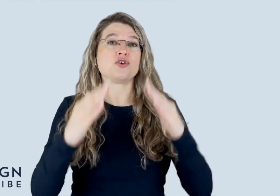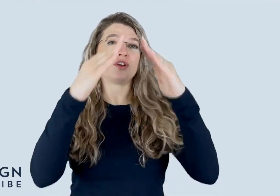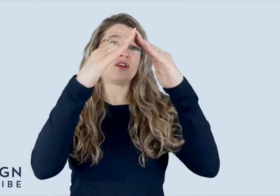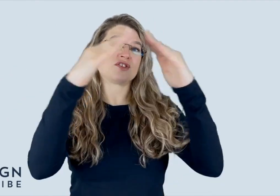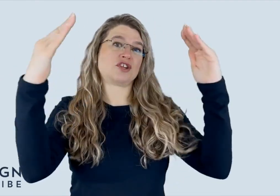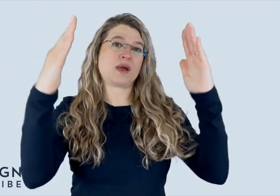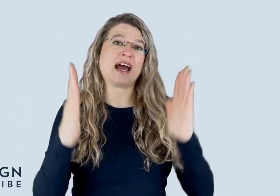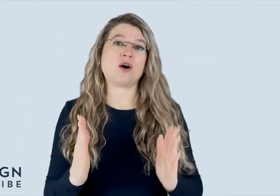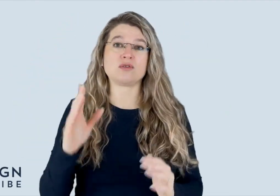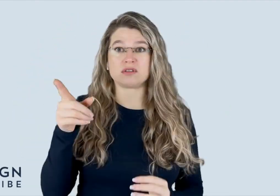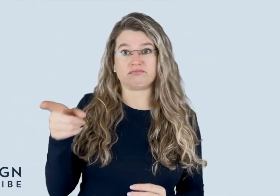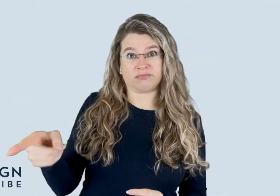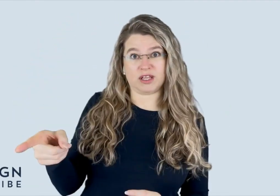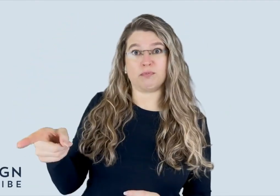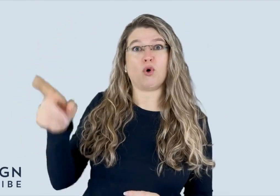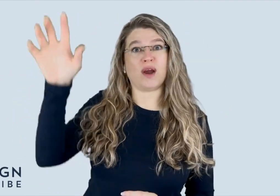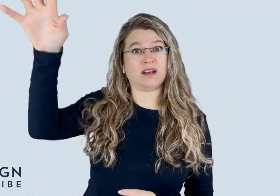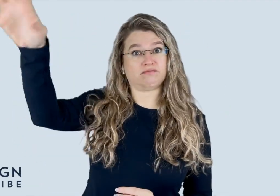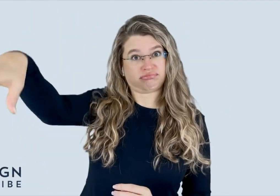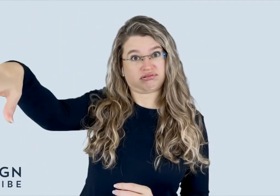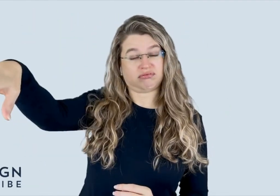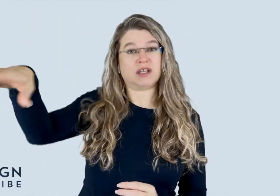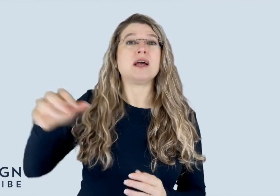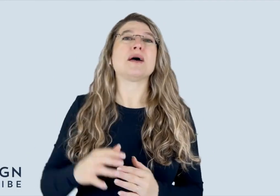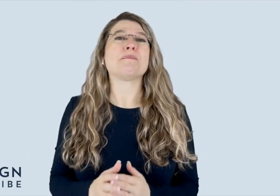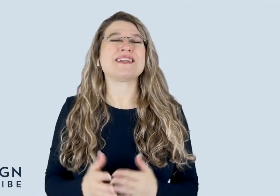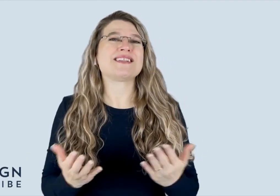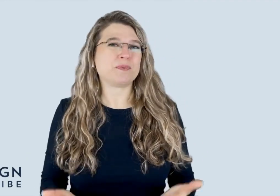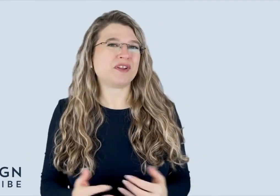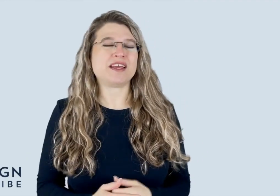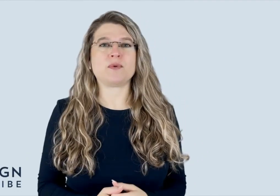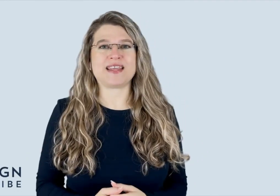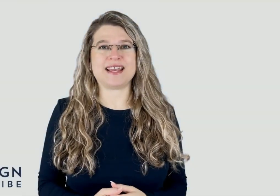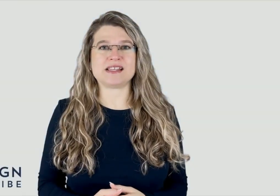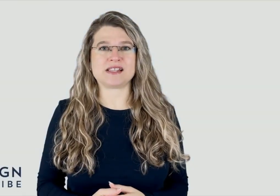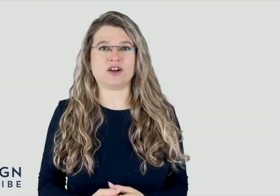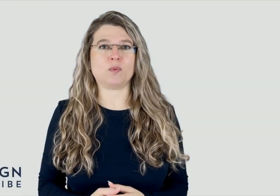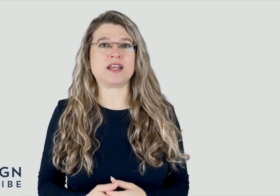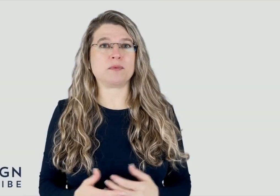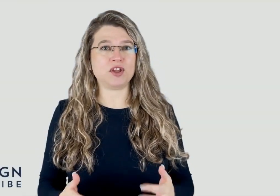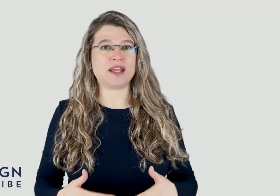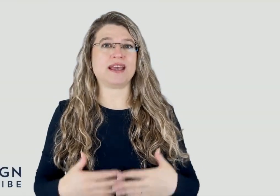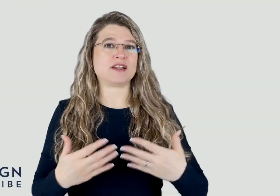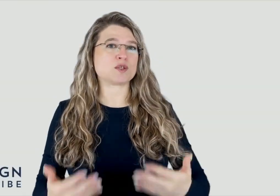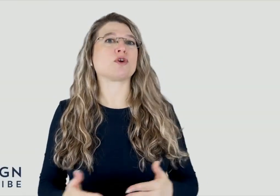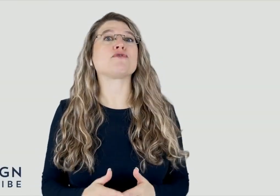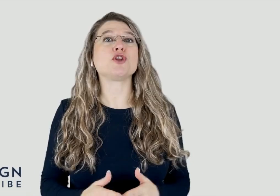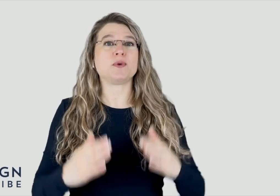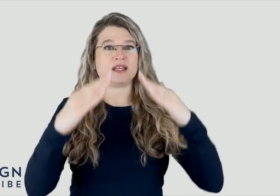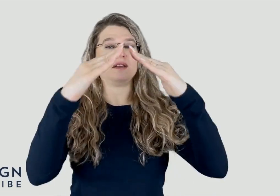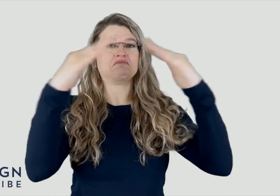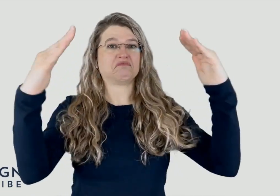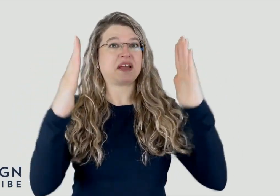could also do house and point, but typically with ASL and we communicate, it's more fluid.